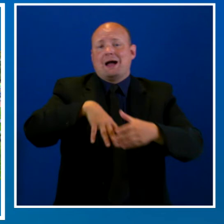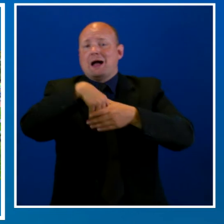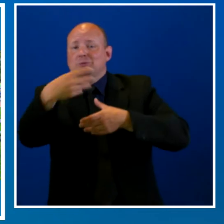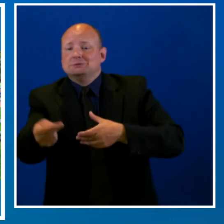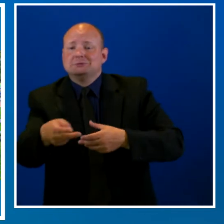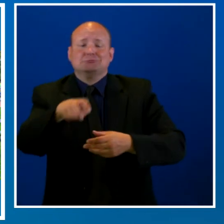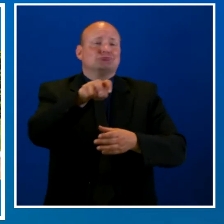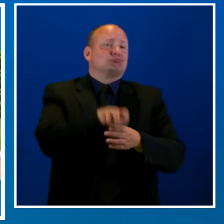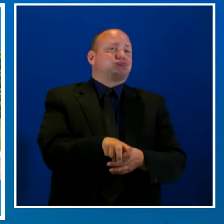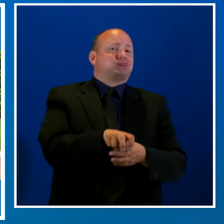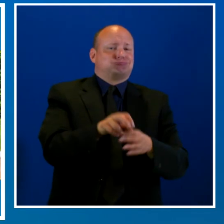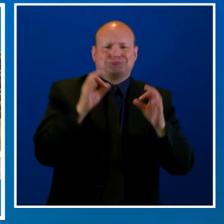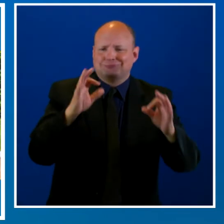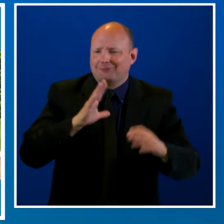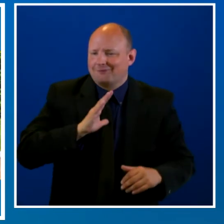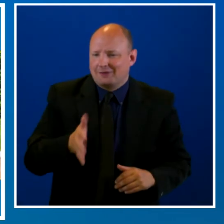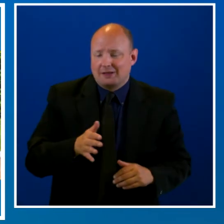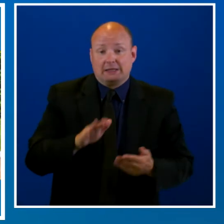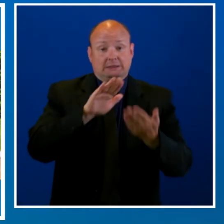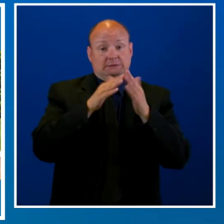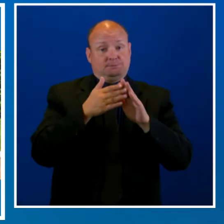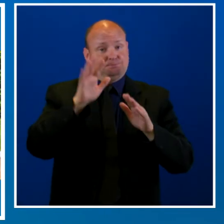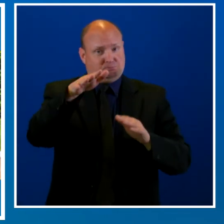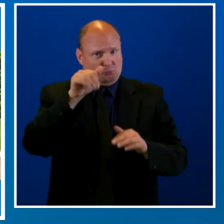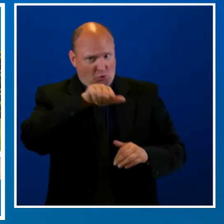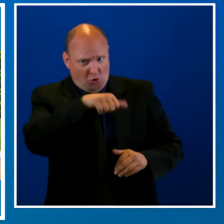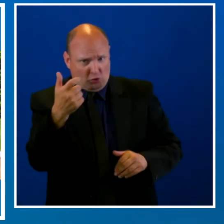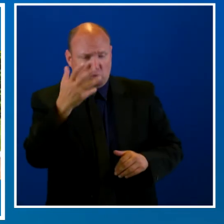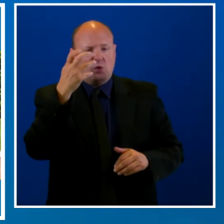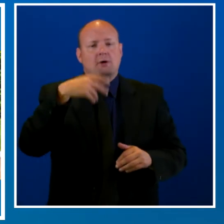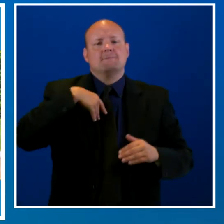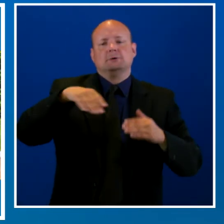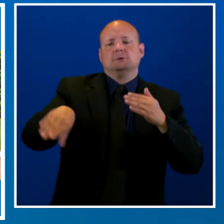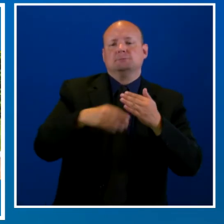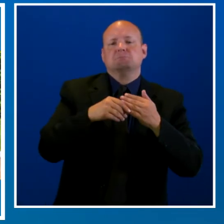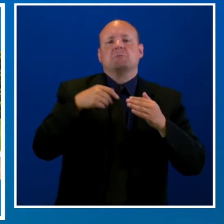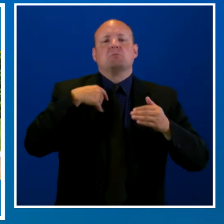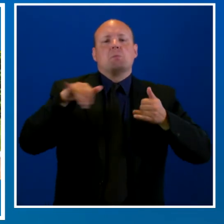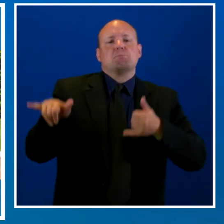The city also has announced a new Party in the Parks series of